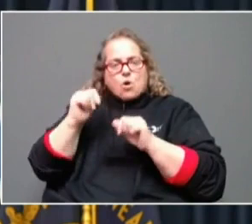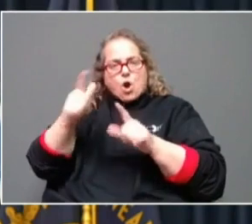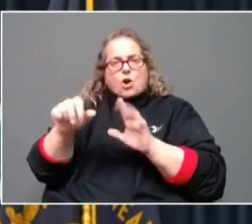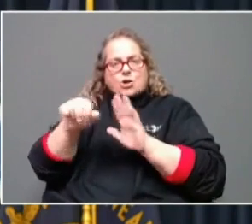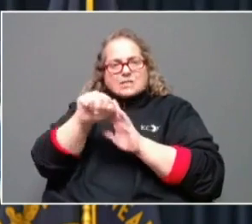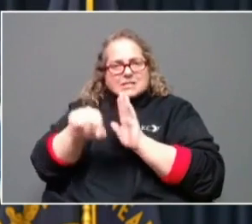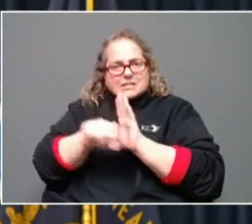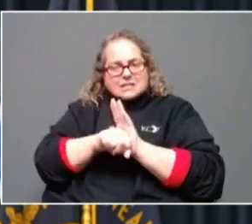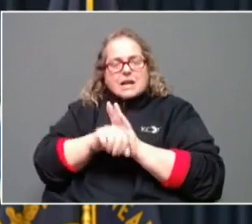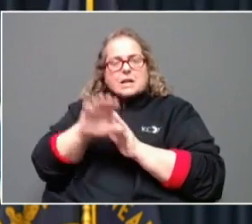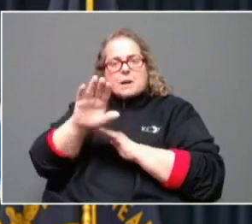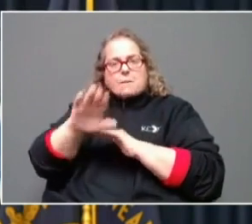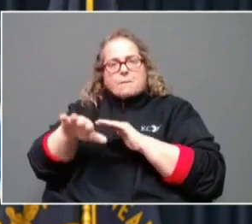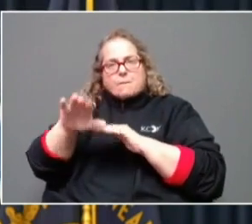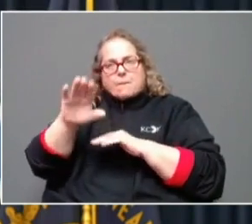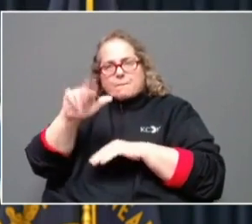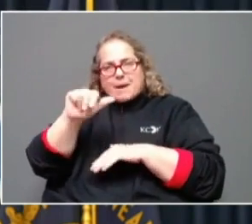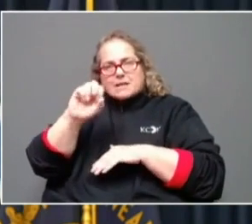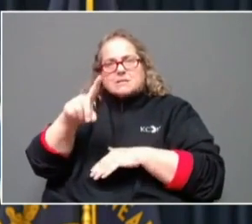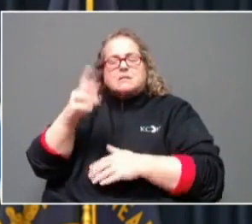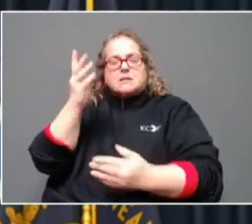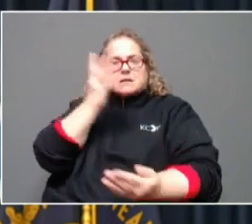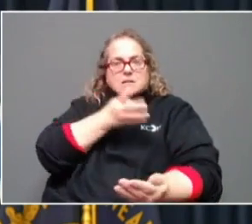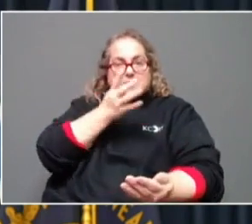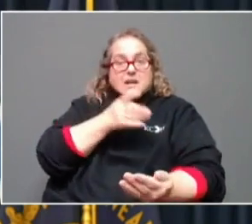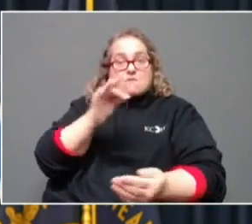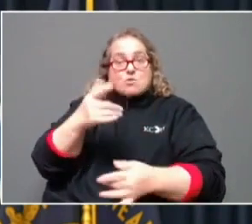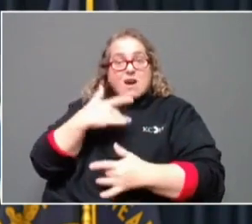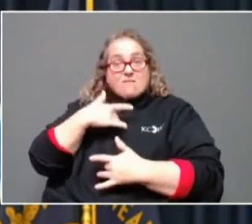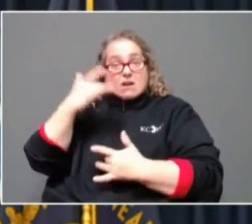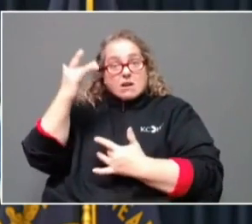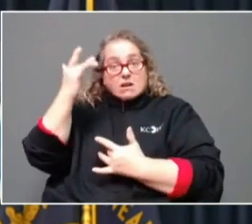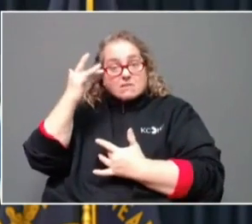website if you have moderate or severe immune compromising conditions. So